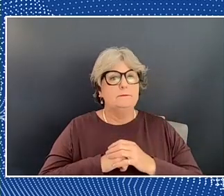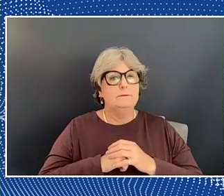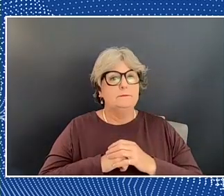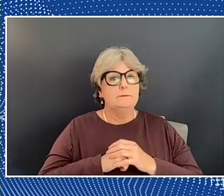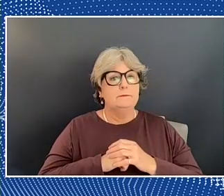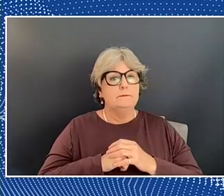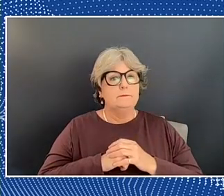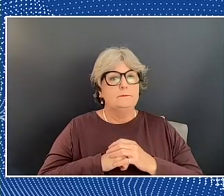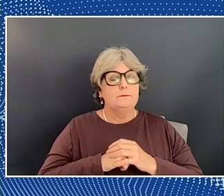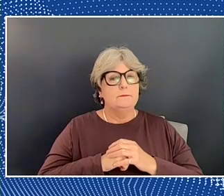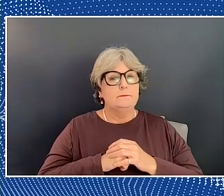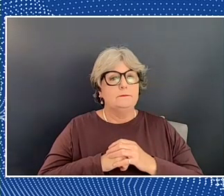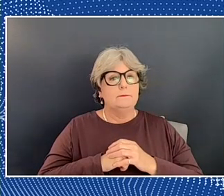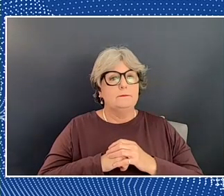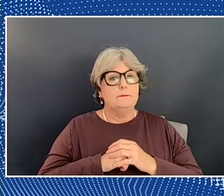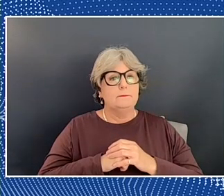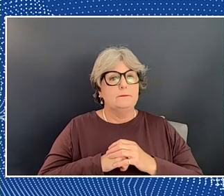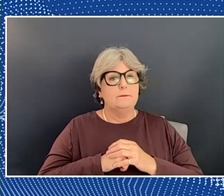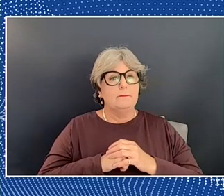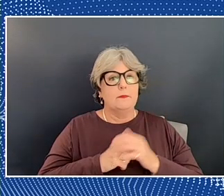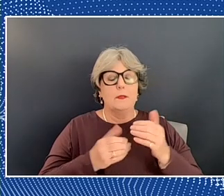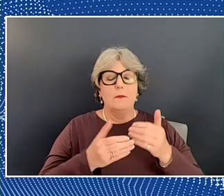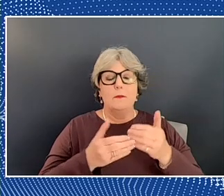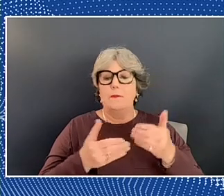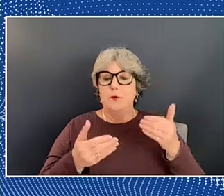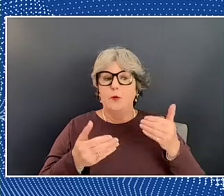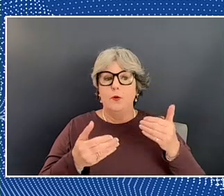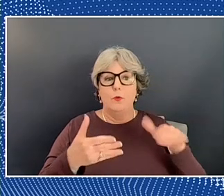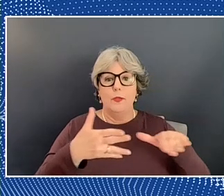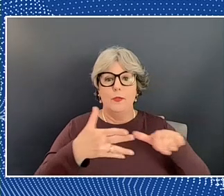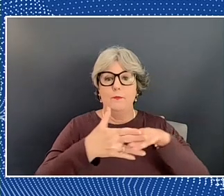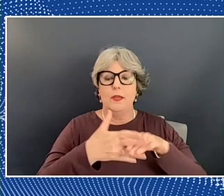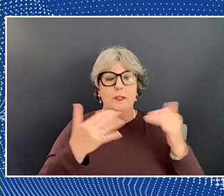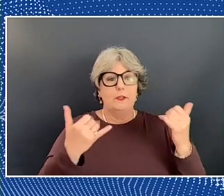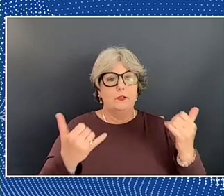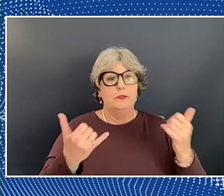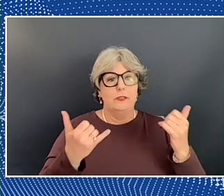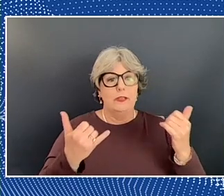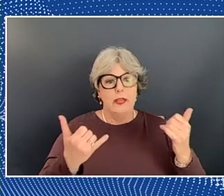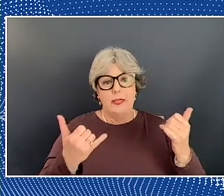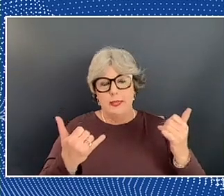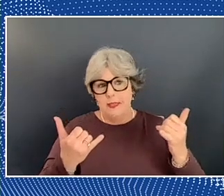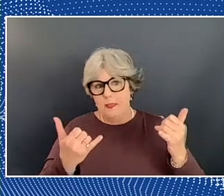I just- before we would break for today, I wanted to check in and see if we have any